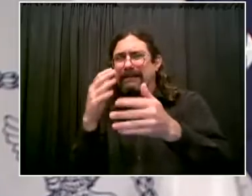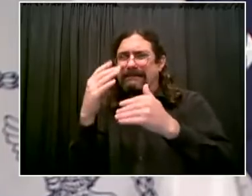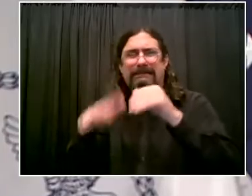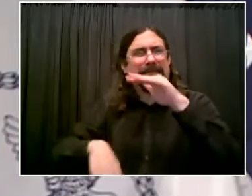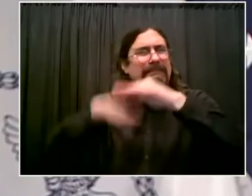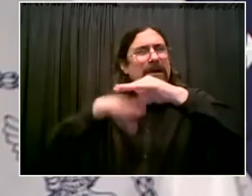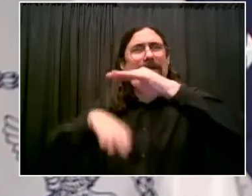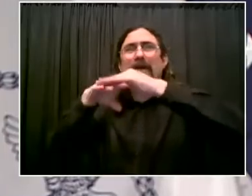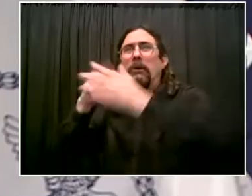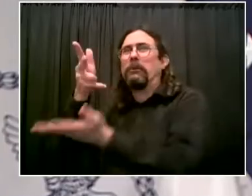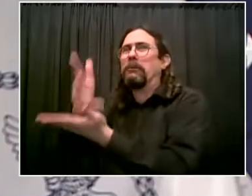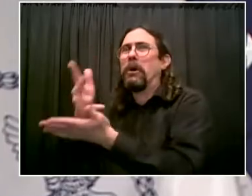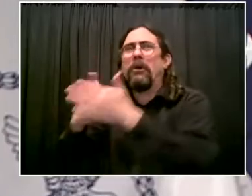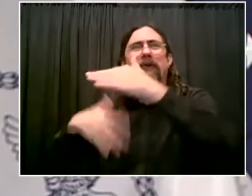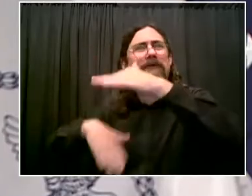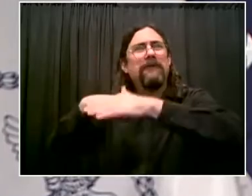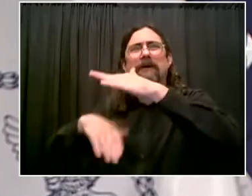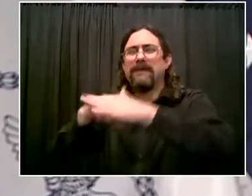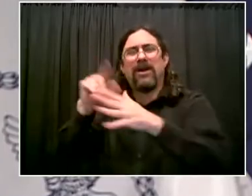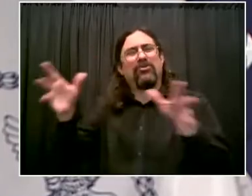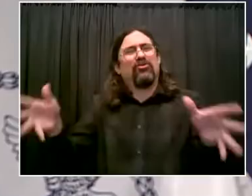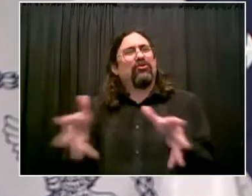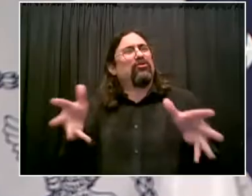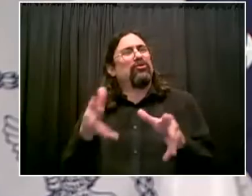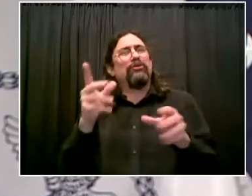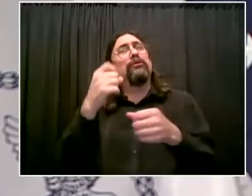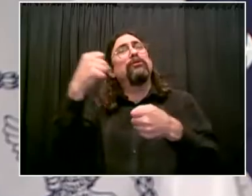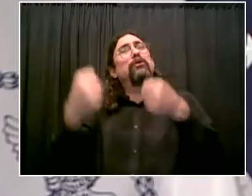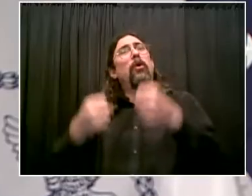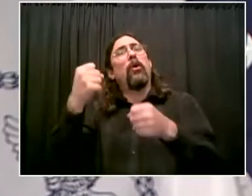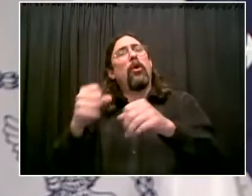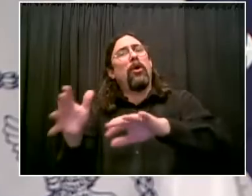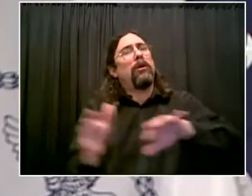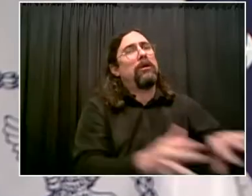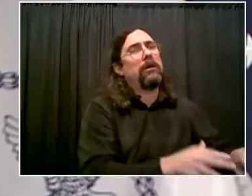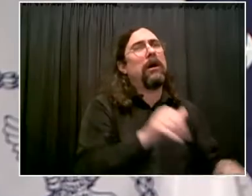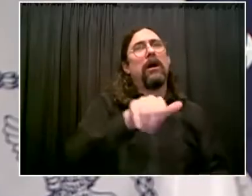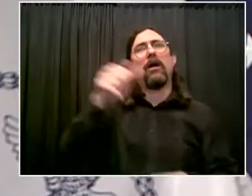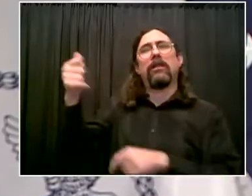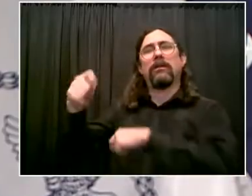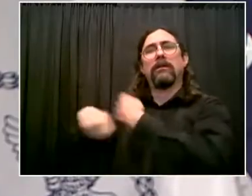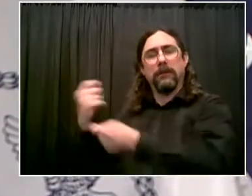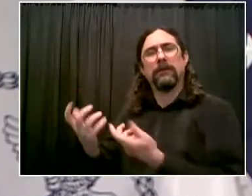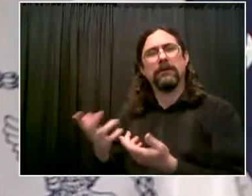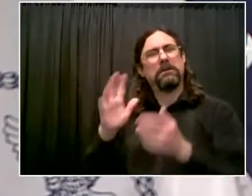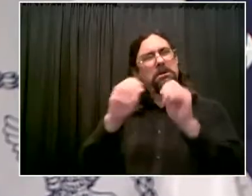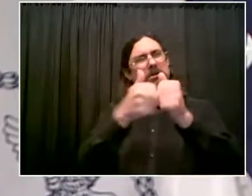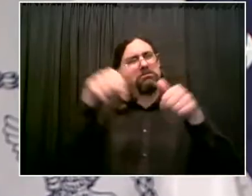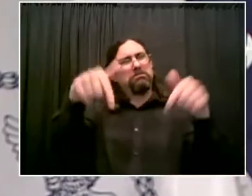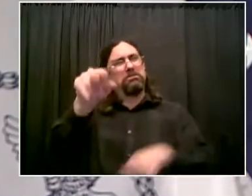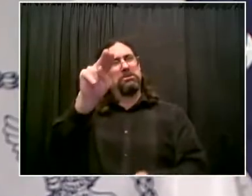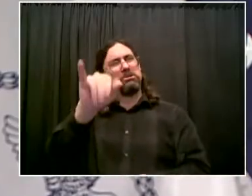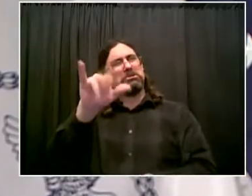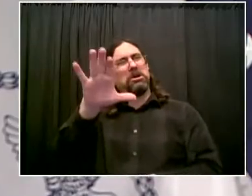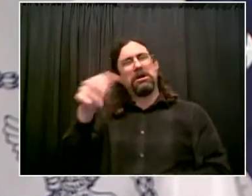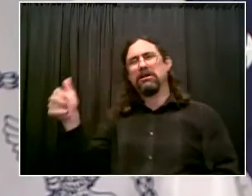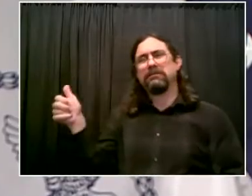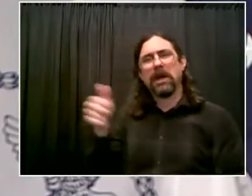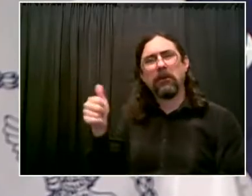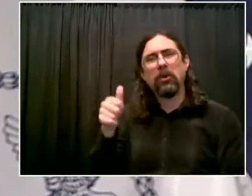NEED TO START LOOKING AT BREAKING THE GRASP OF DRIVER MTAENLI TYIN THE CITY, ON TRANSIT TODAY THEY PUT OUT A LEREASE